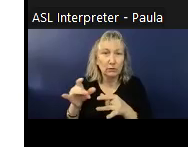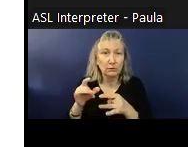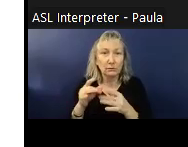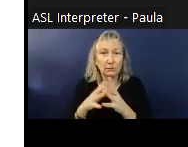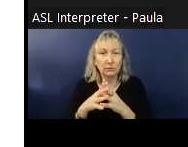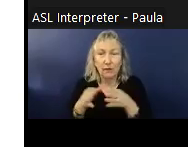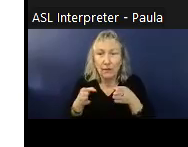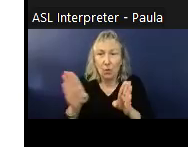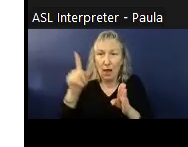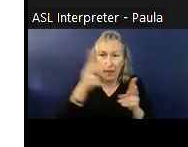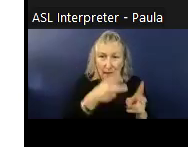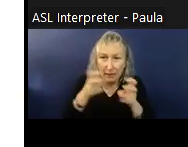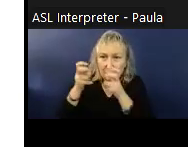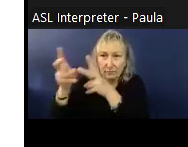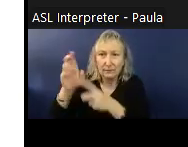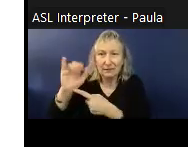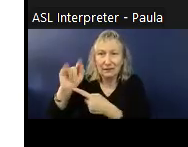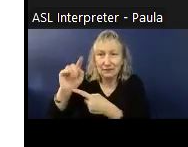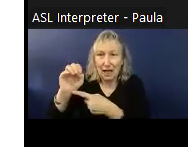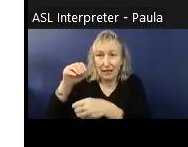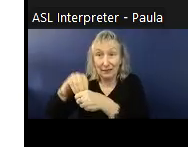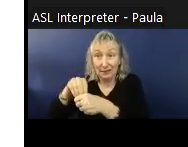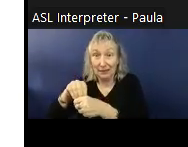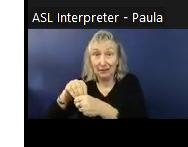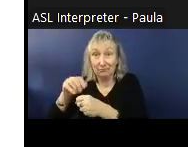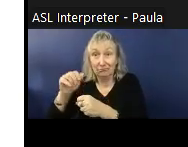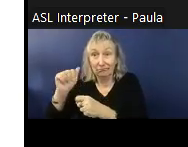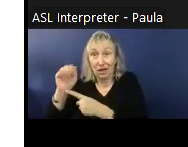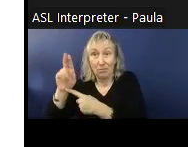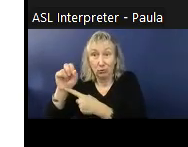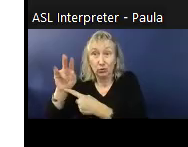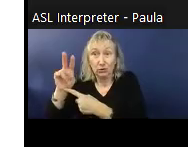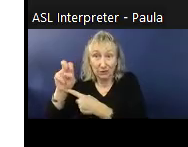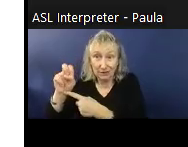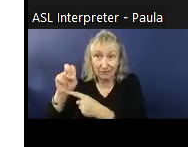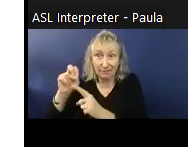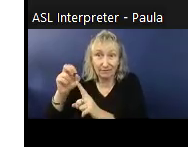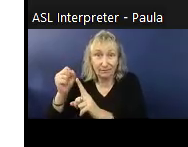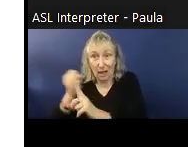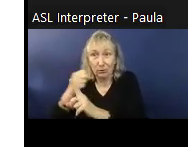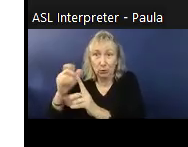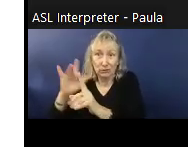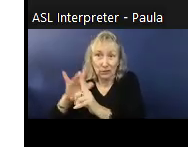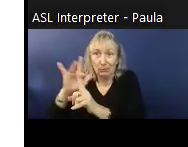how they're cited in abuse reports in Section 0030.